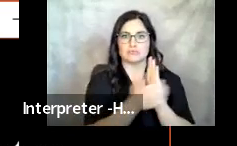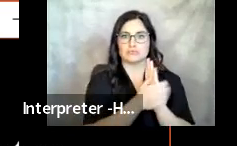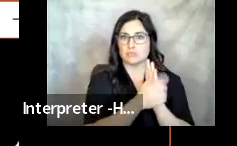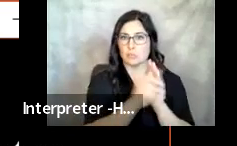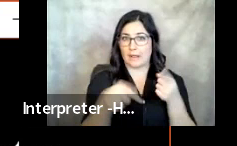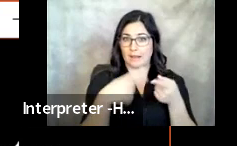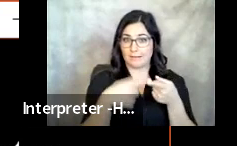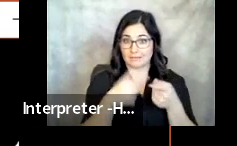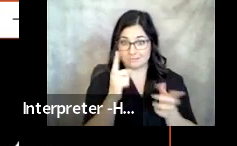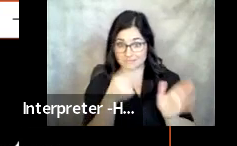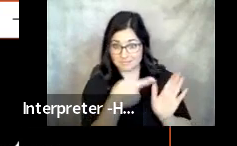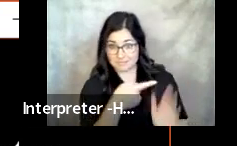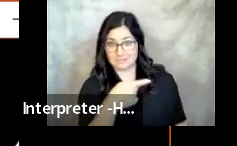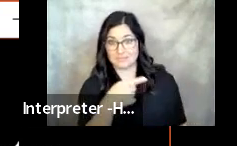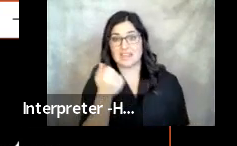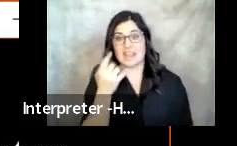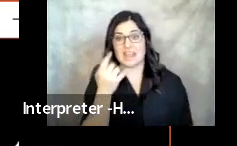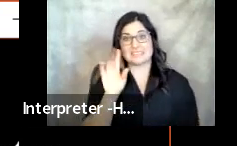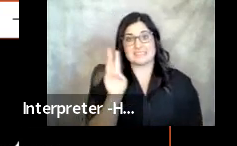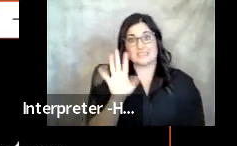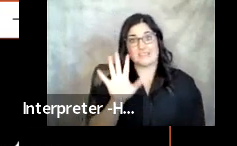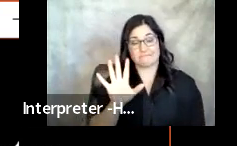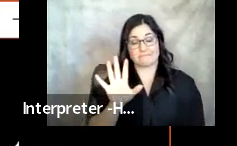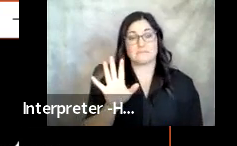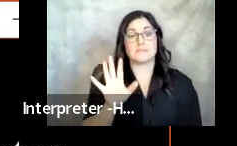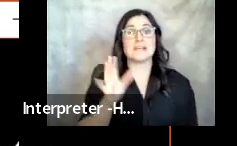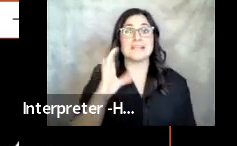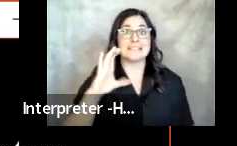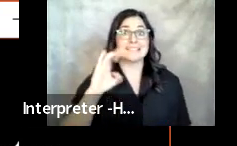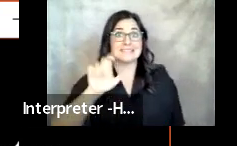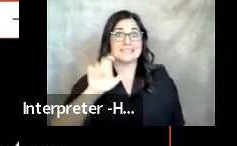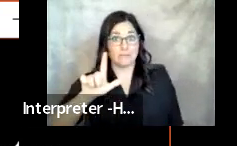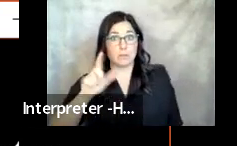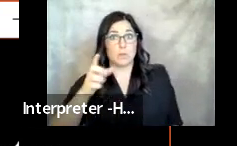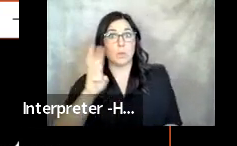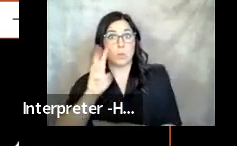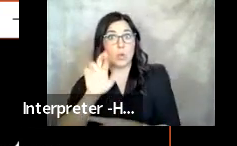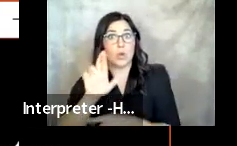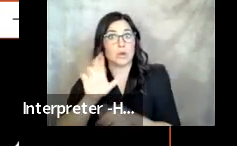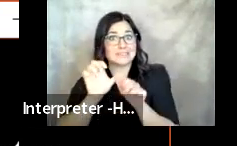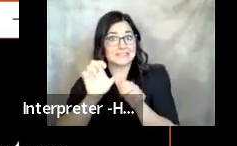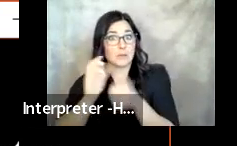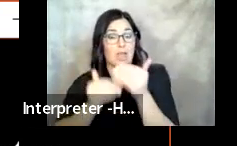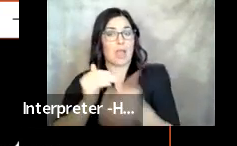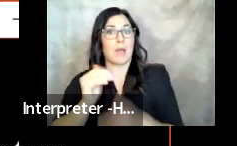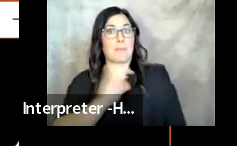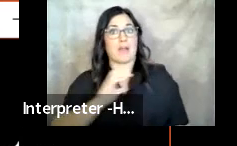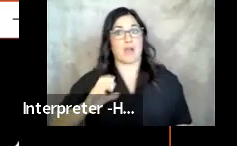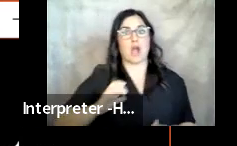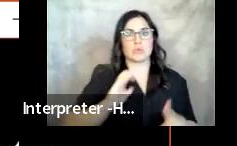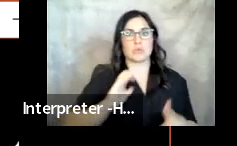I mean, it was passed by Congress while the Civil War. Was still going on. And it's ratified. By the end of 1865.